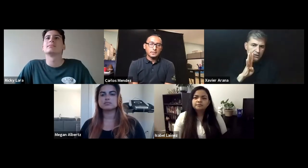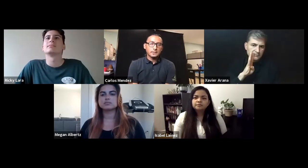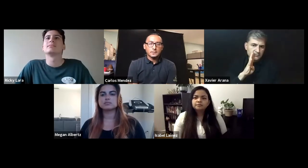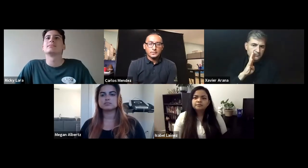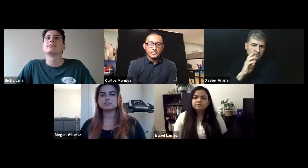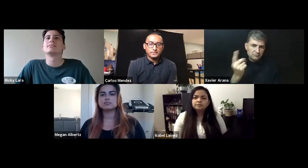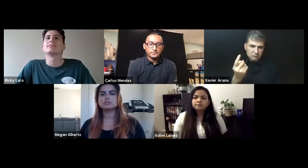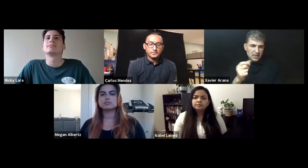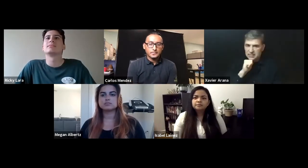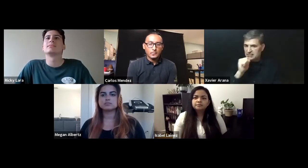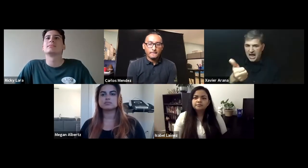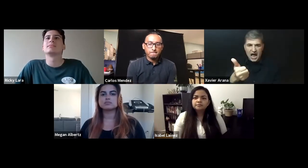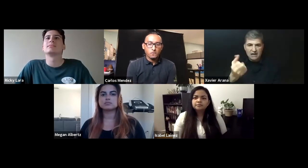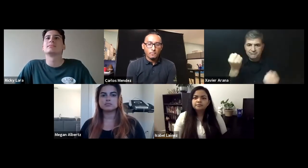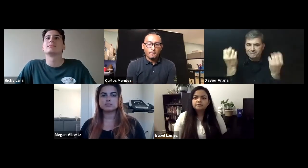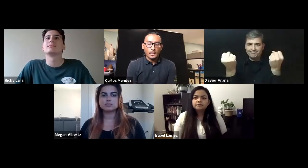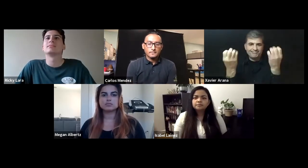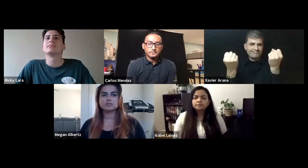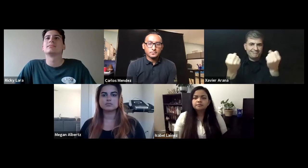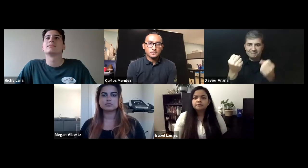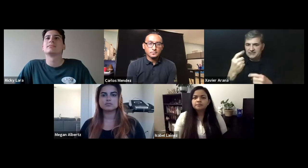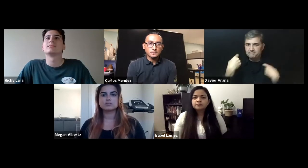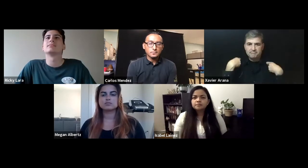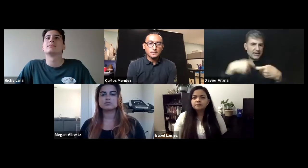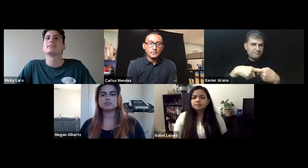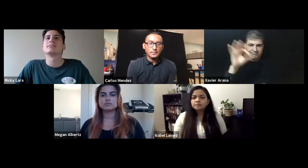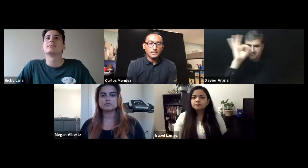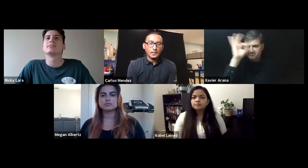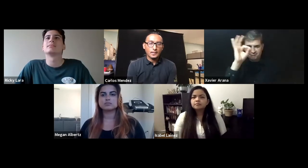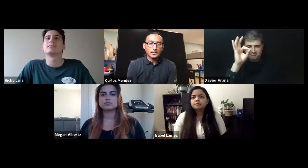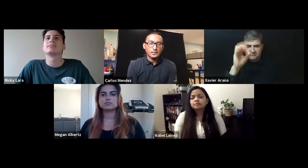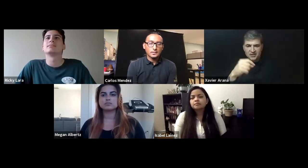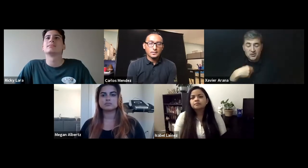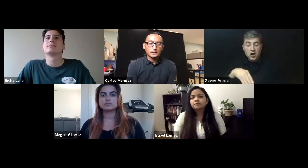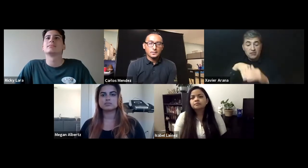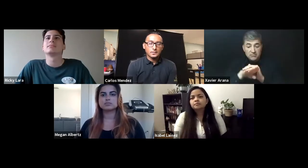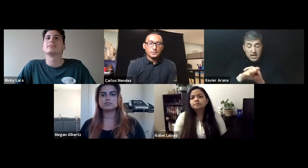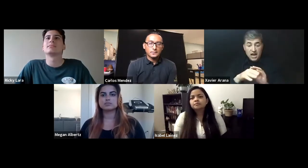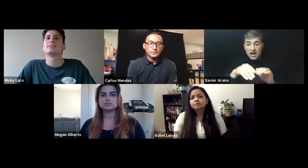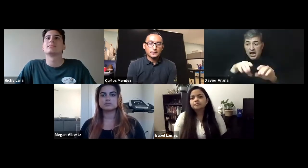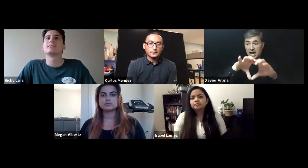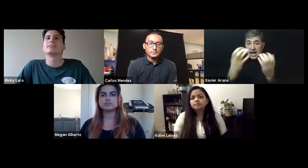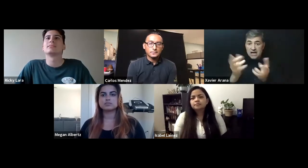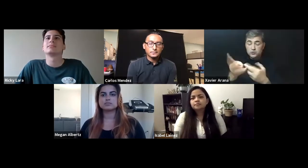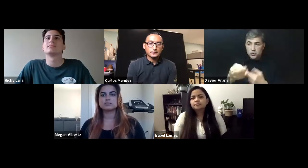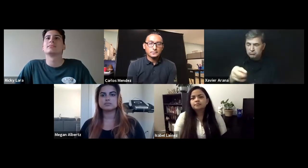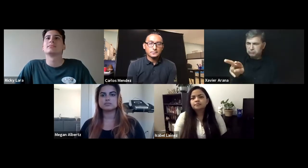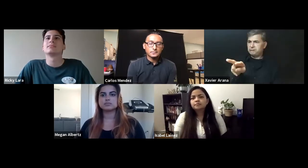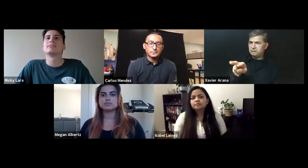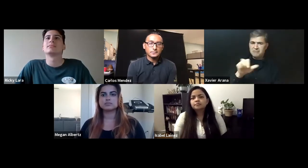And I didn't really even read Spanish. I only spoke Spanish. But I didn't know any Spanish sign language either.